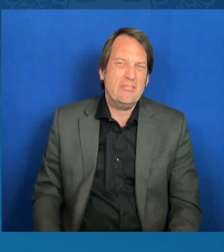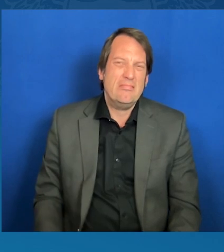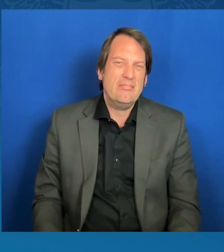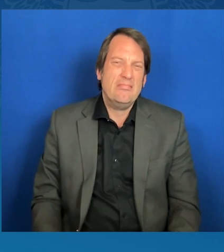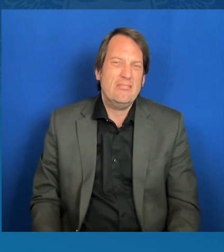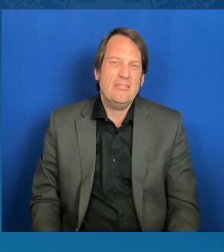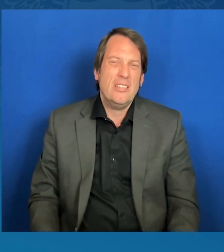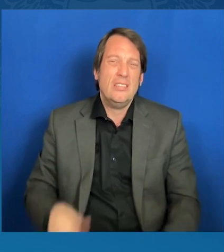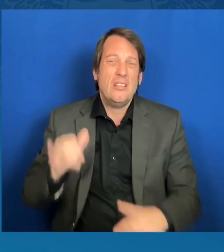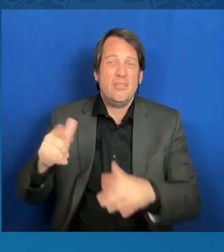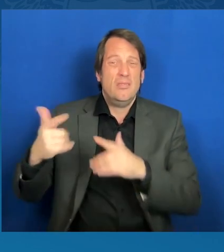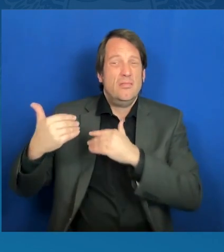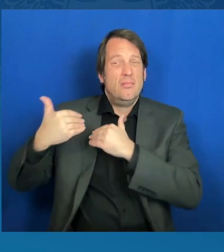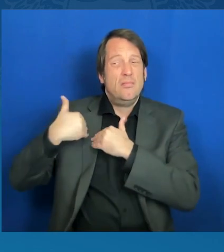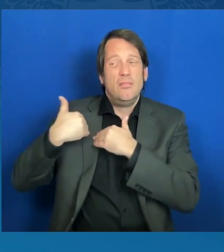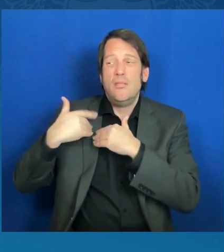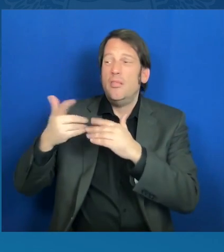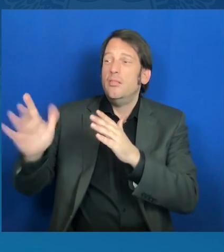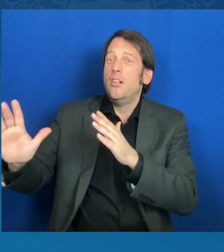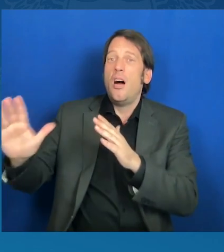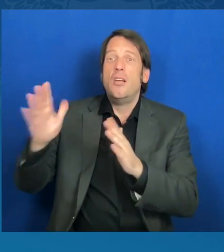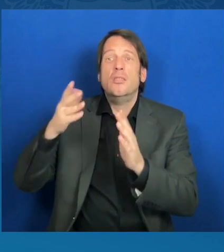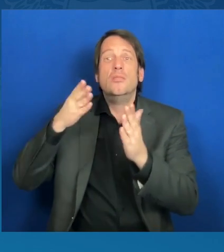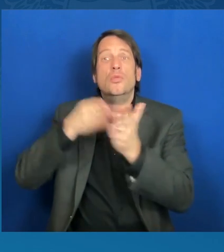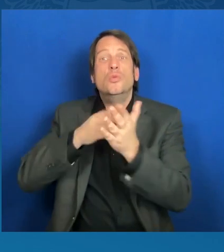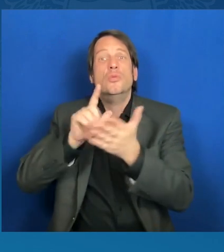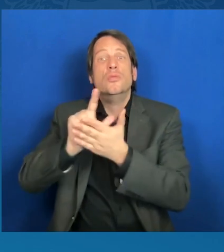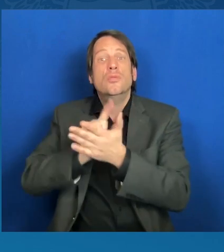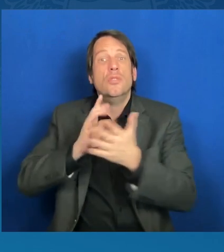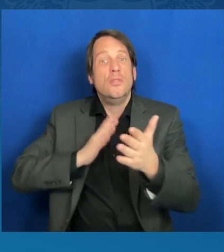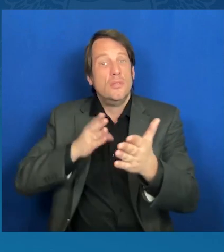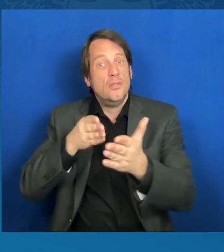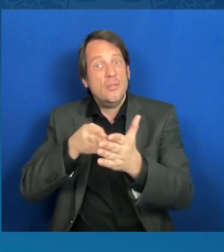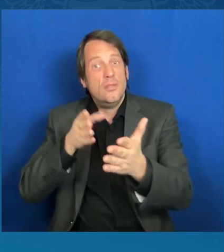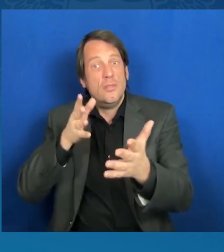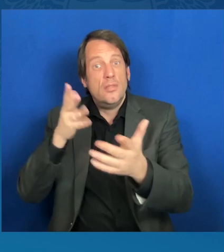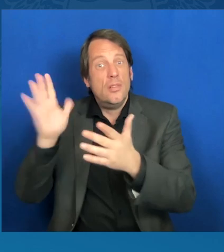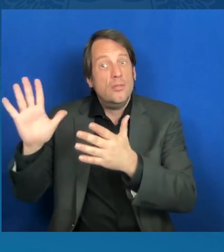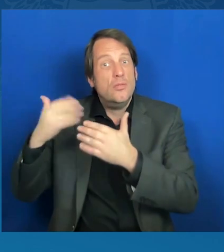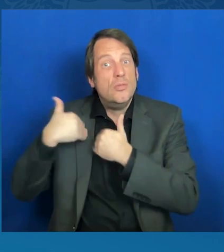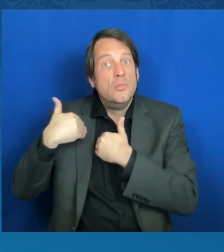in a situation like that, we should expect that there would be